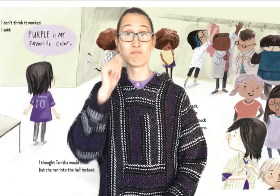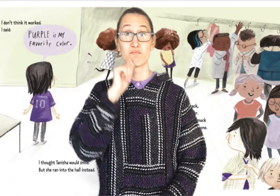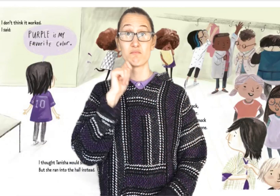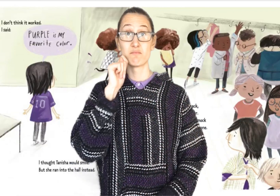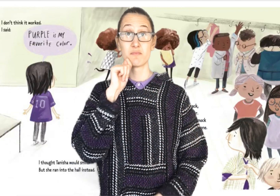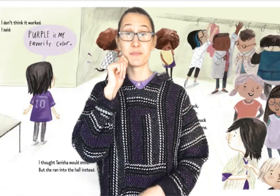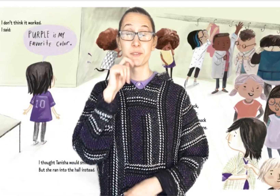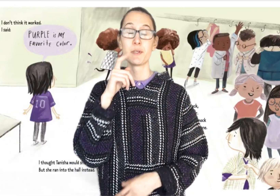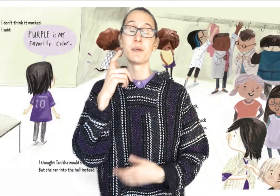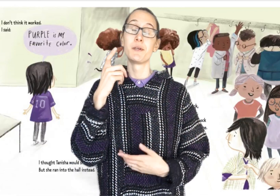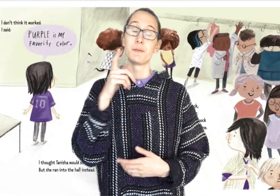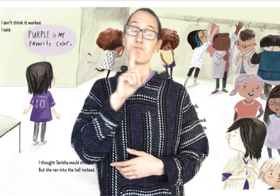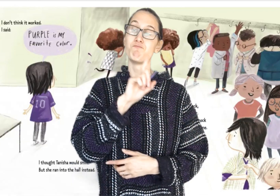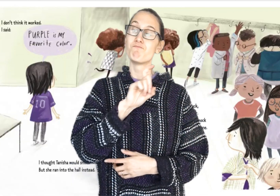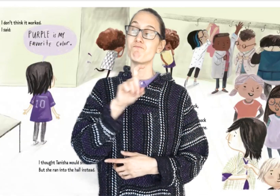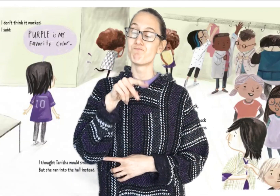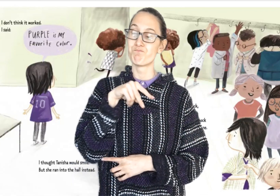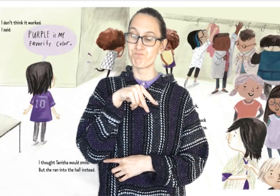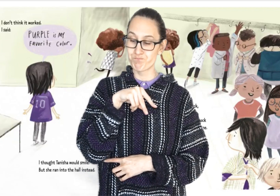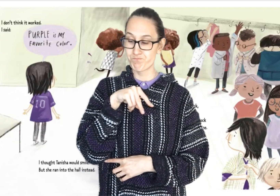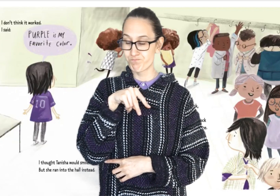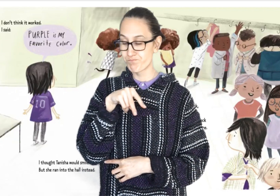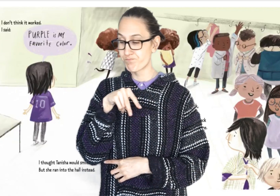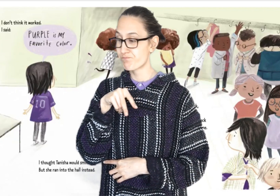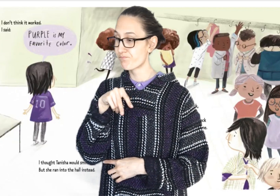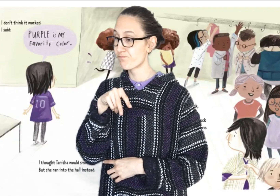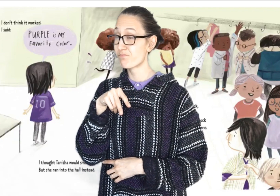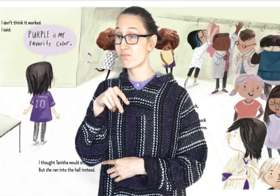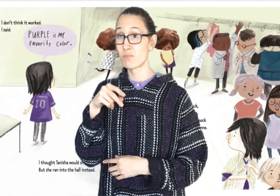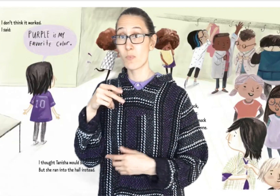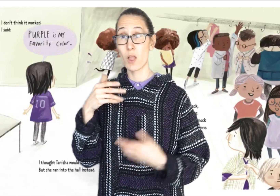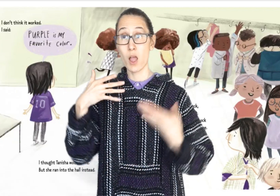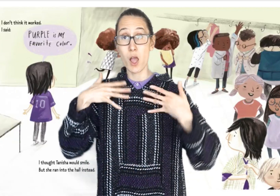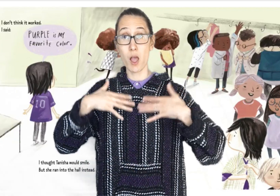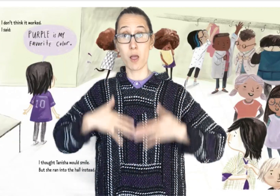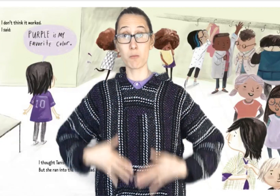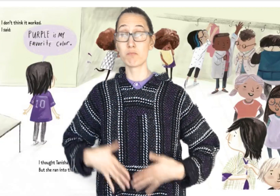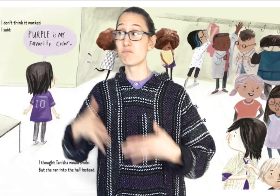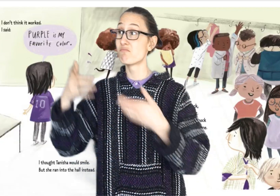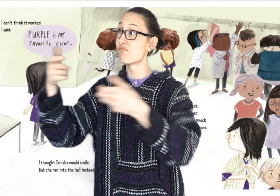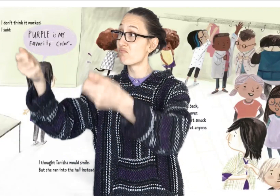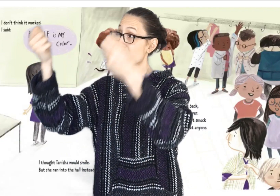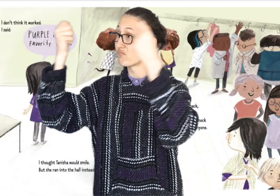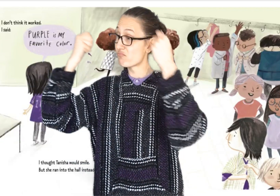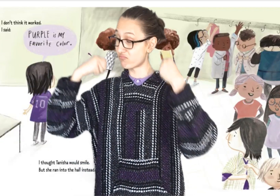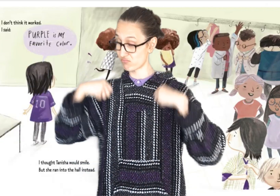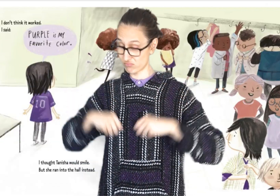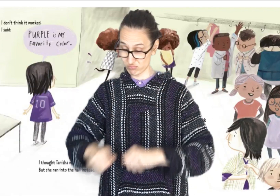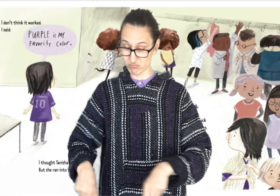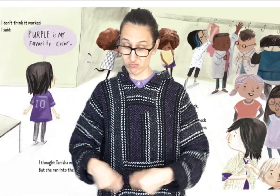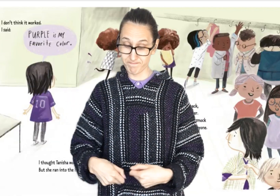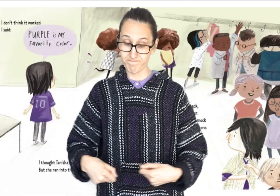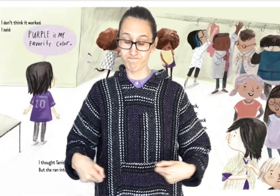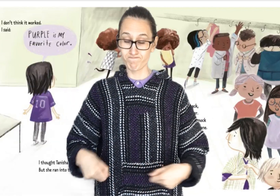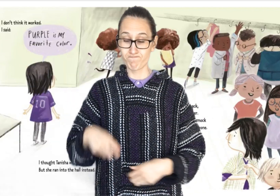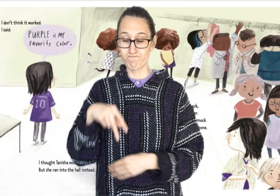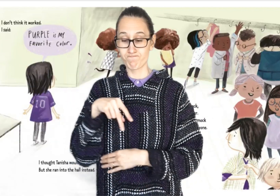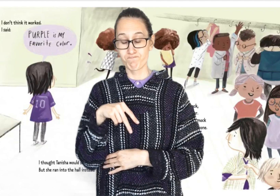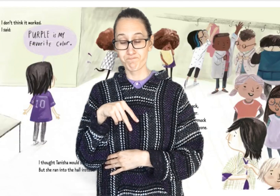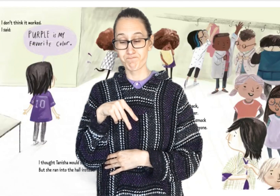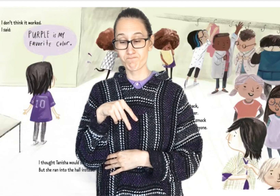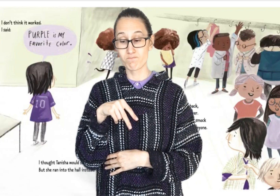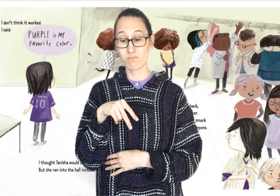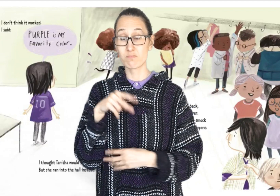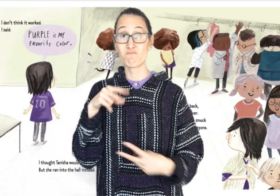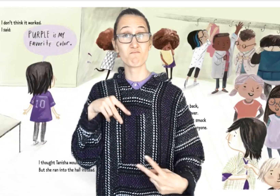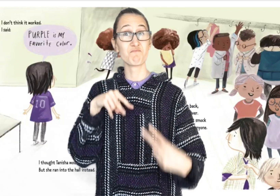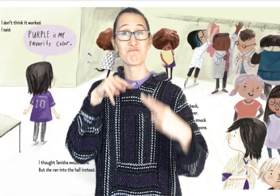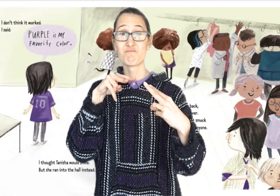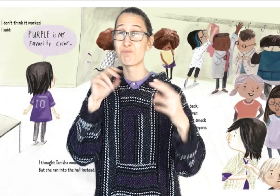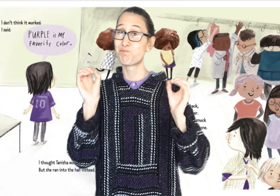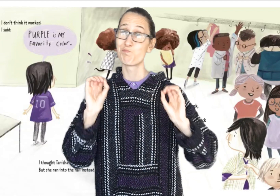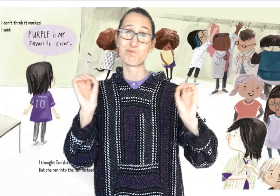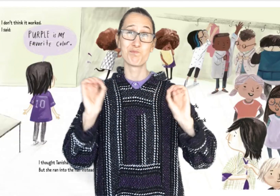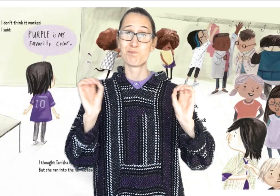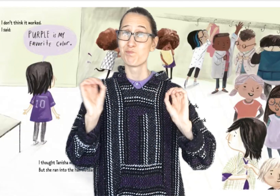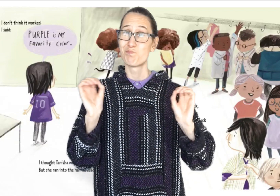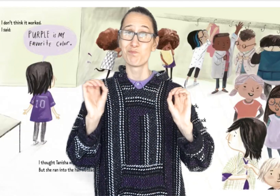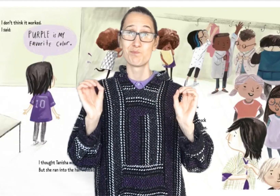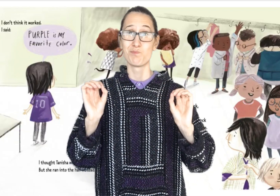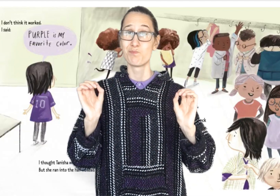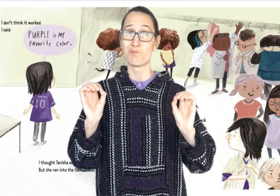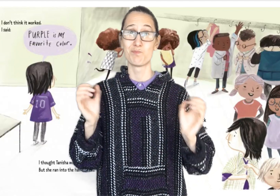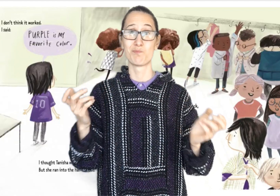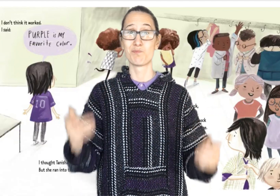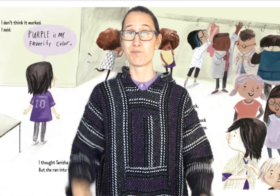She put on her art smock and didn't look at anyone